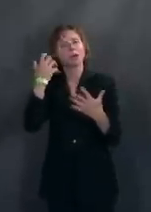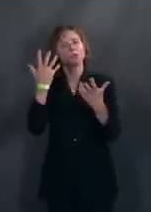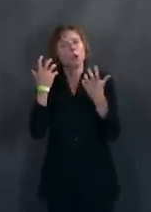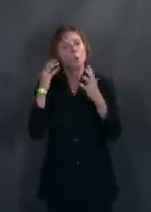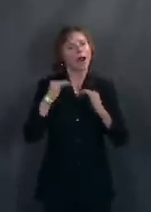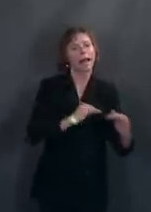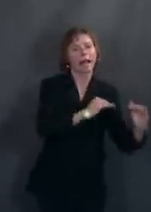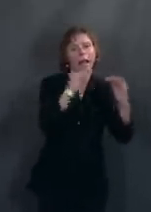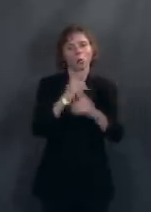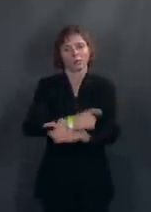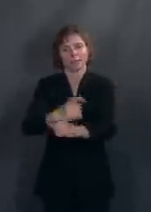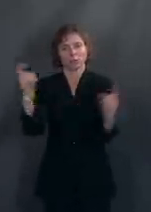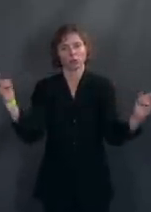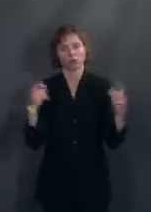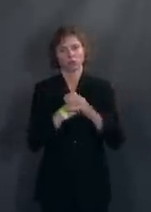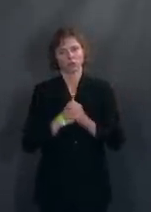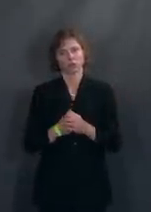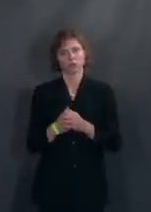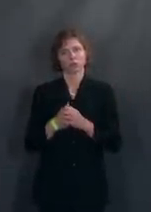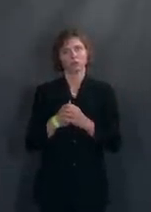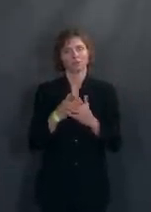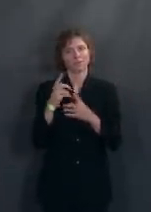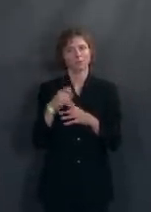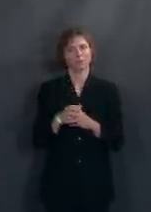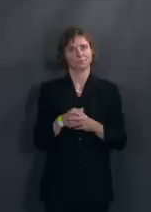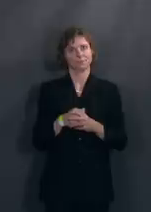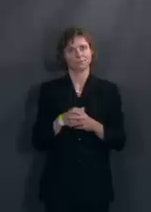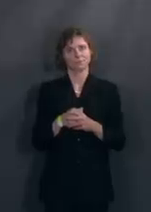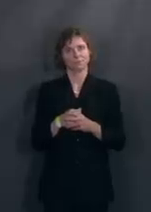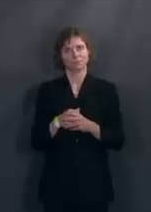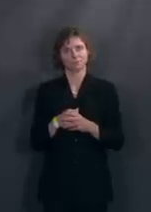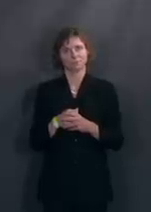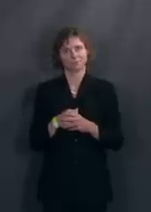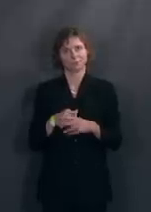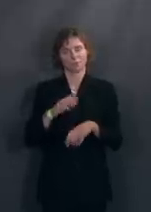equity is foundational to everything we do. On the American Rescue Plan,